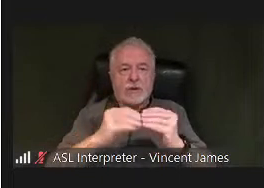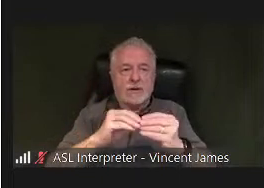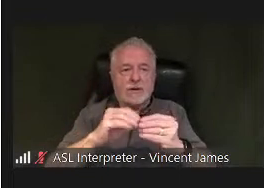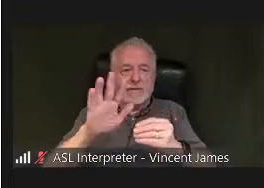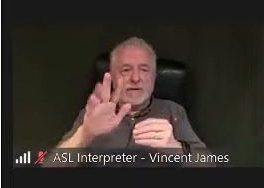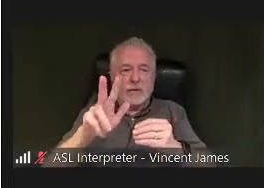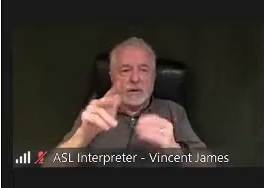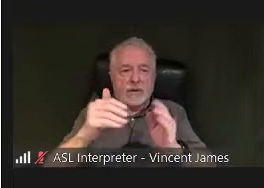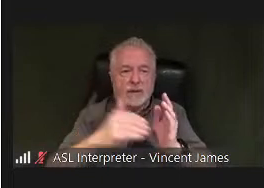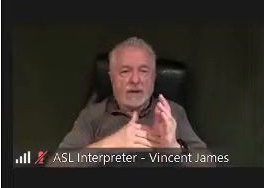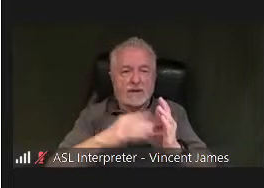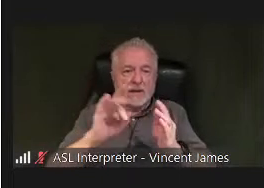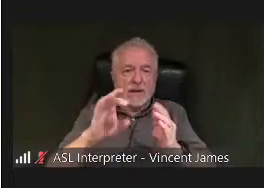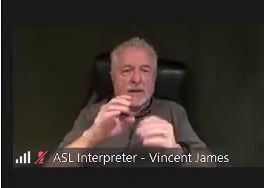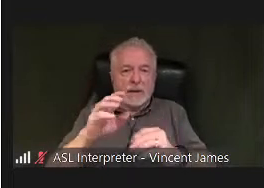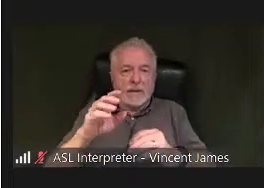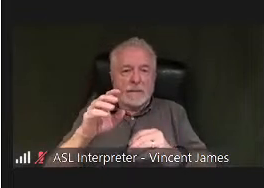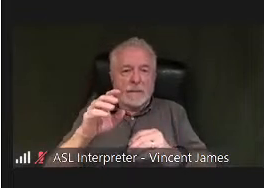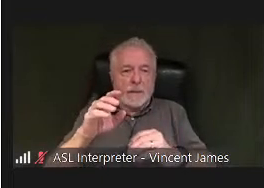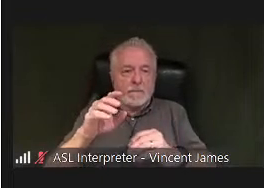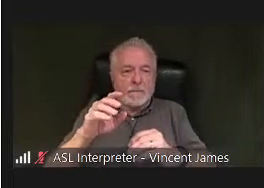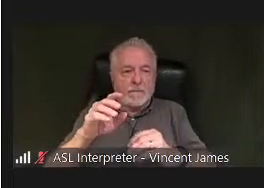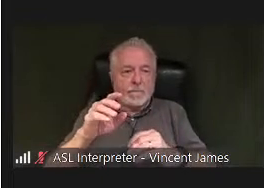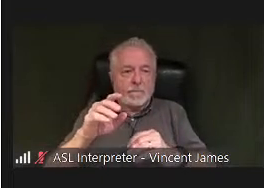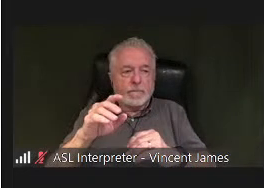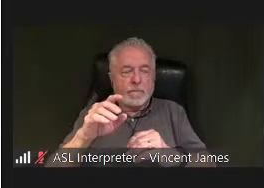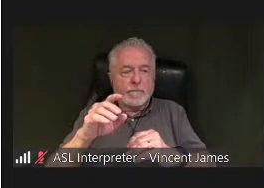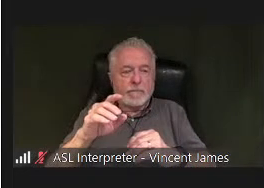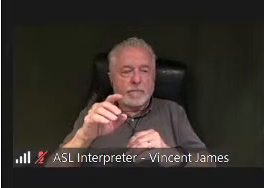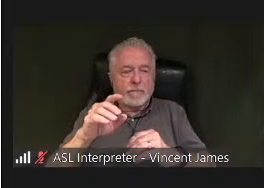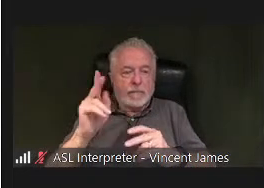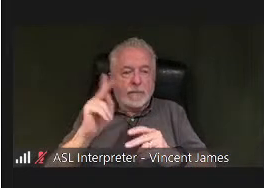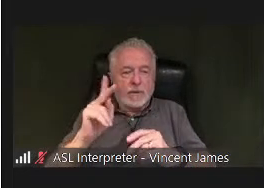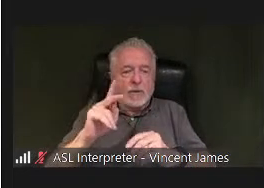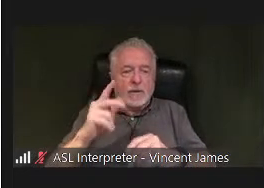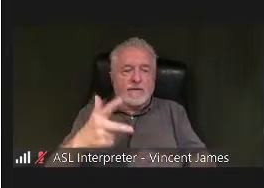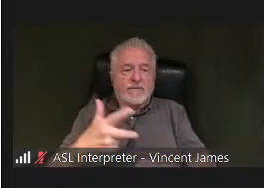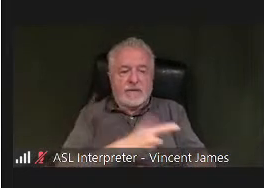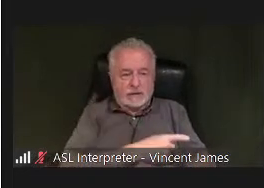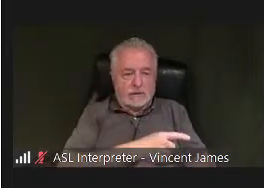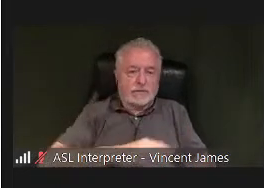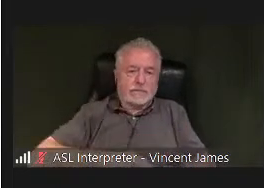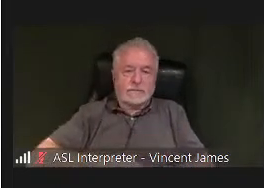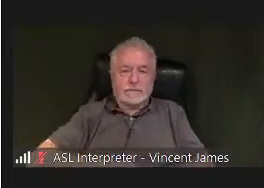three thousand eight hundred of people who have been vaccinated.